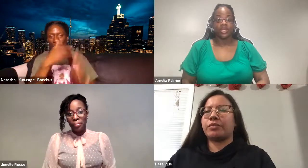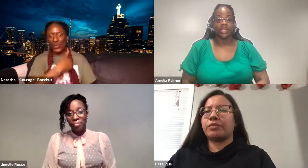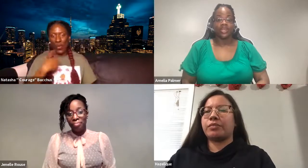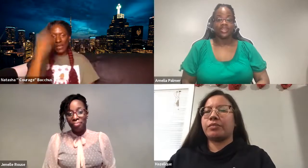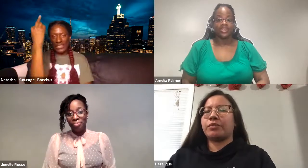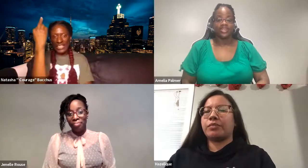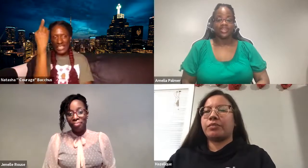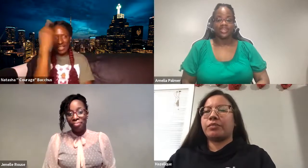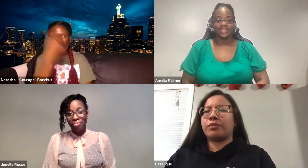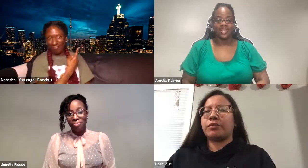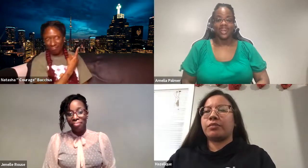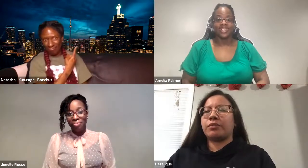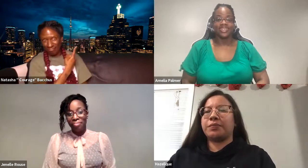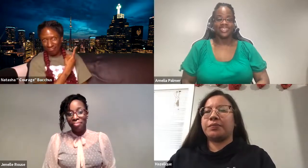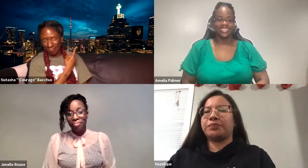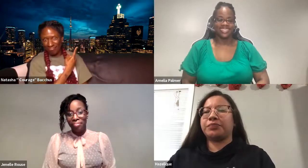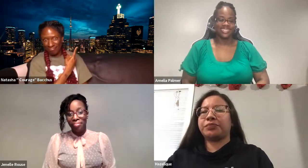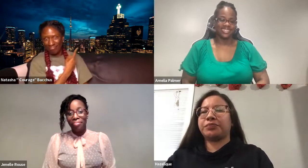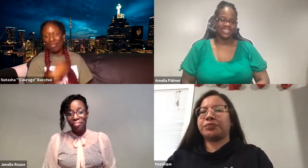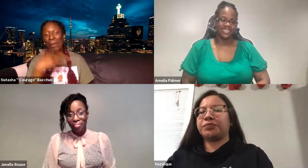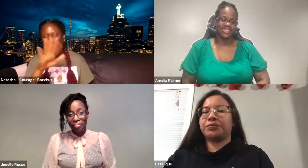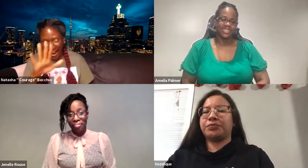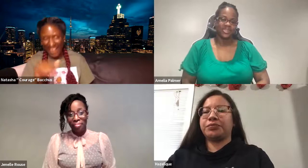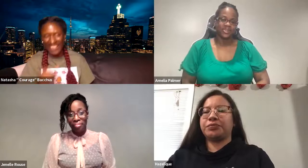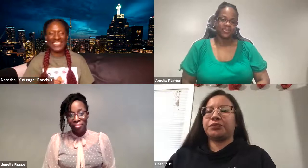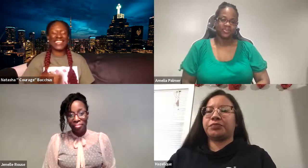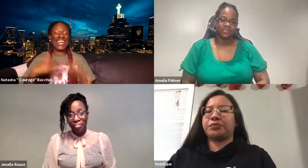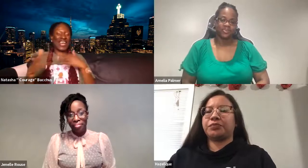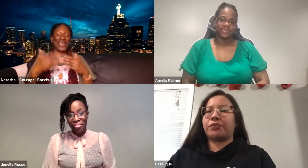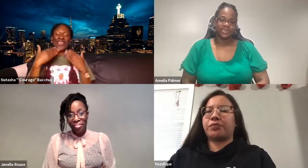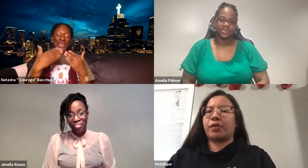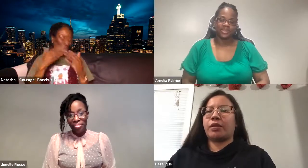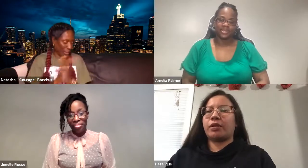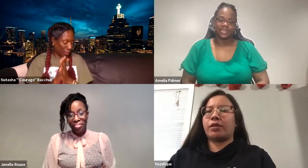my background you can see it's toronto and the CN tower behind me right behind my head.